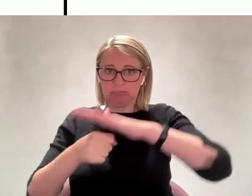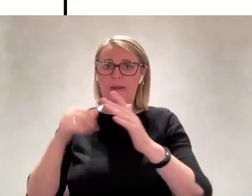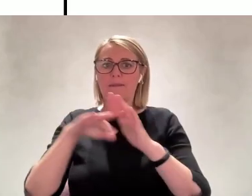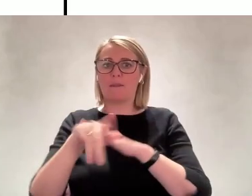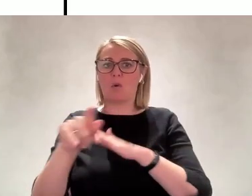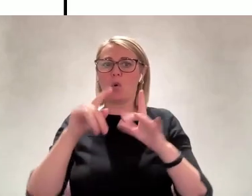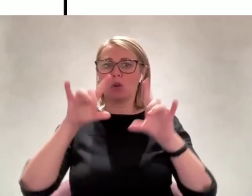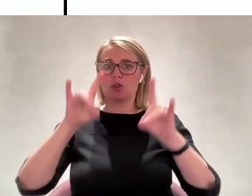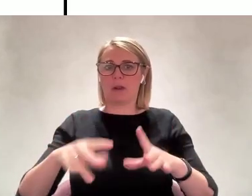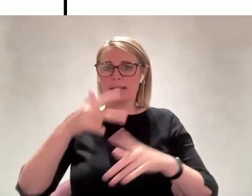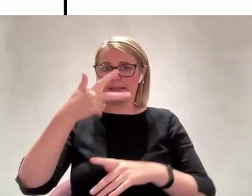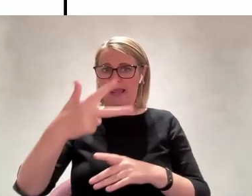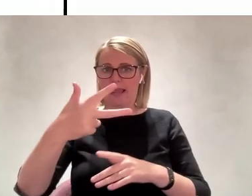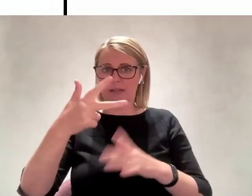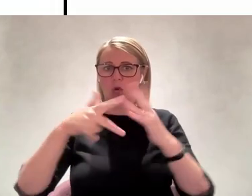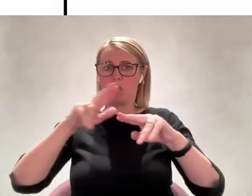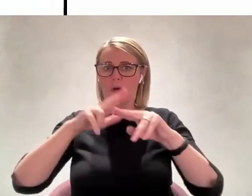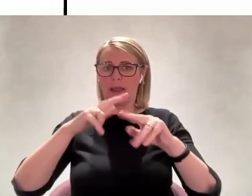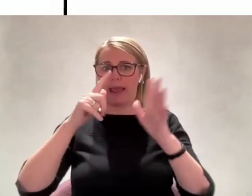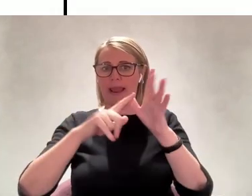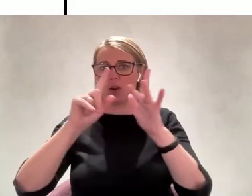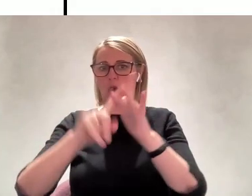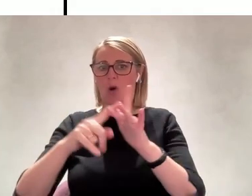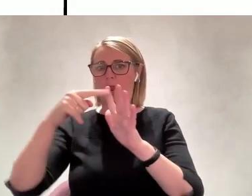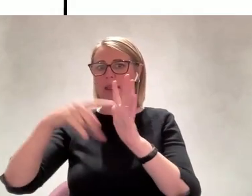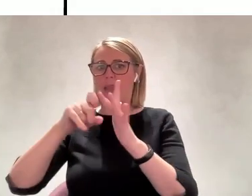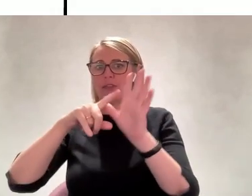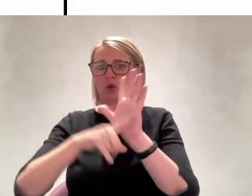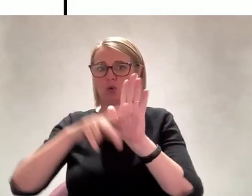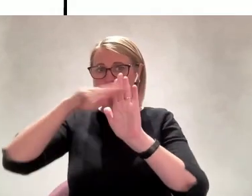Principles, which is a suite of eight principles designed